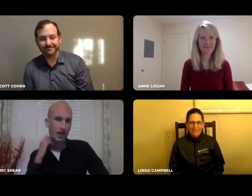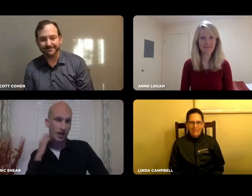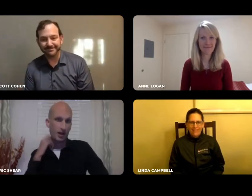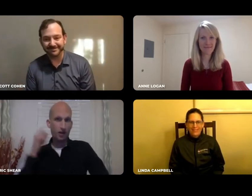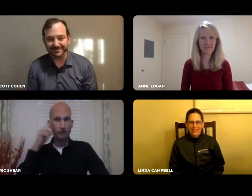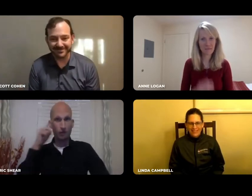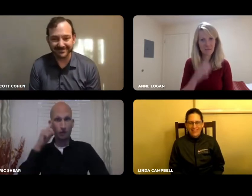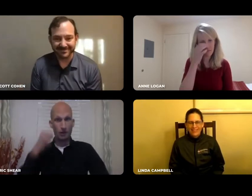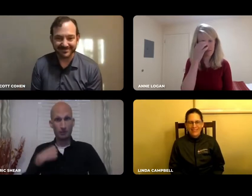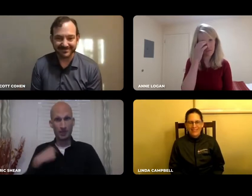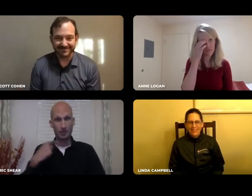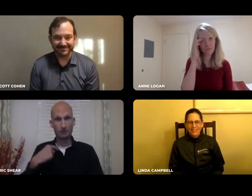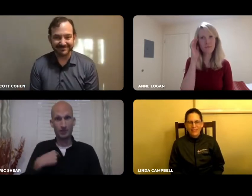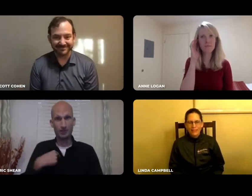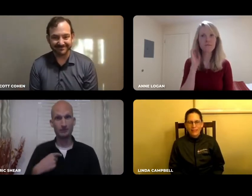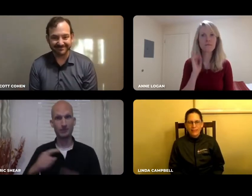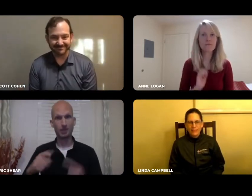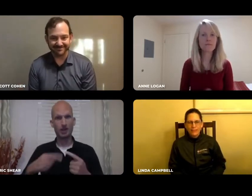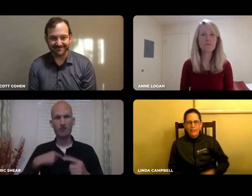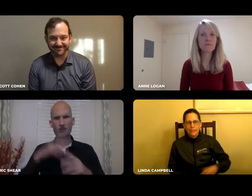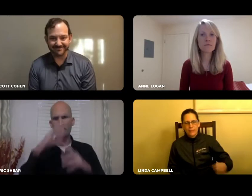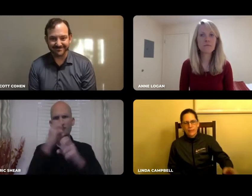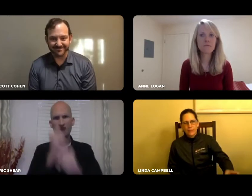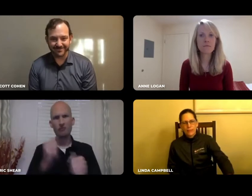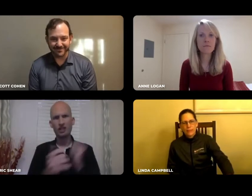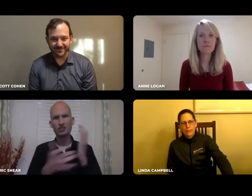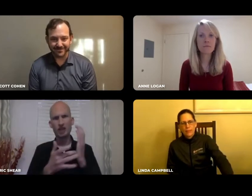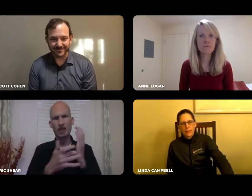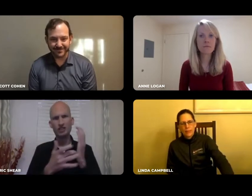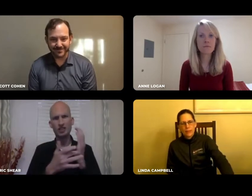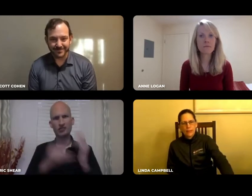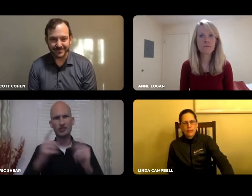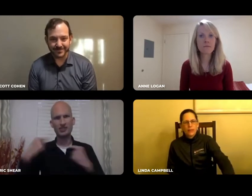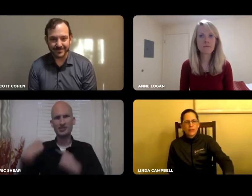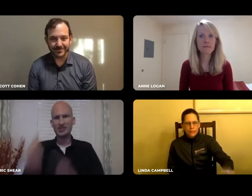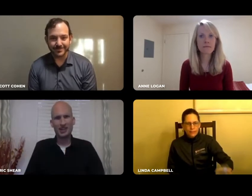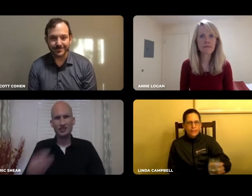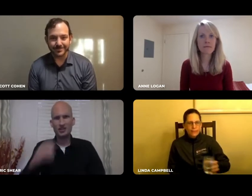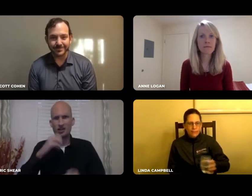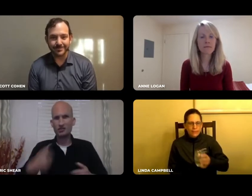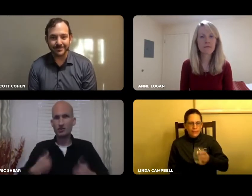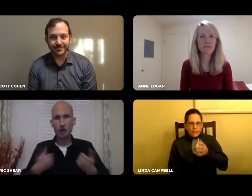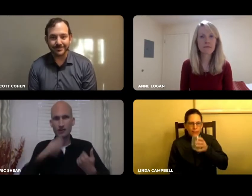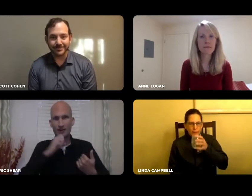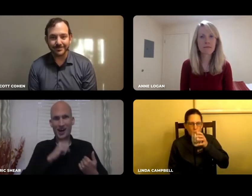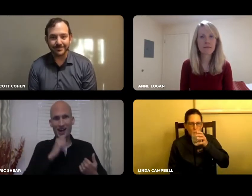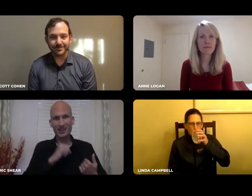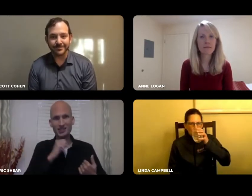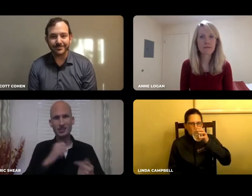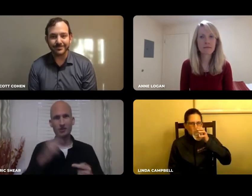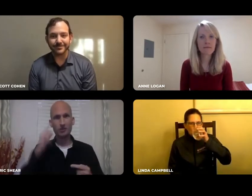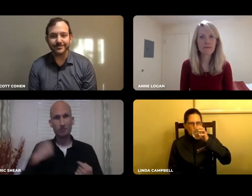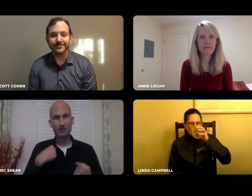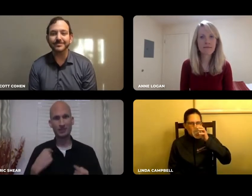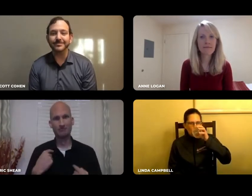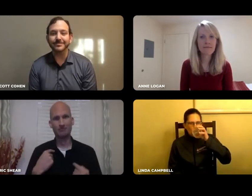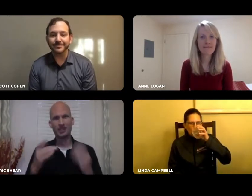I've been fascinated with technology since a young age